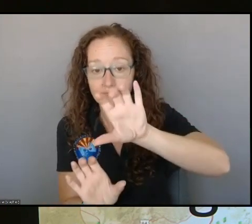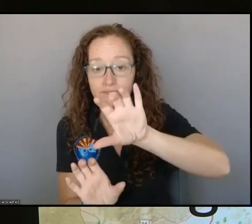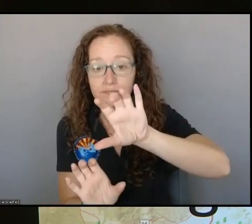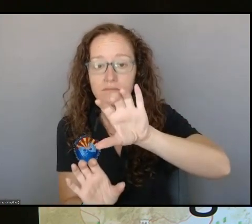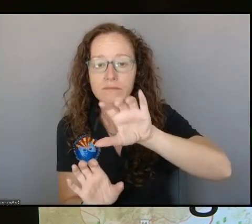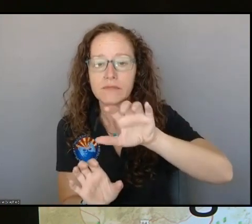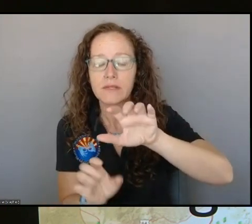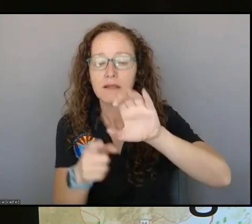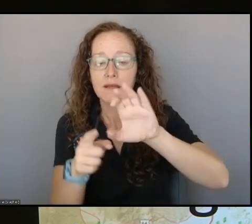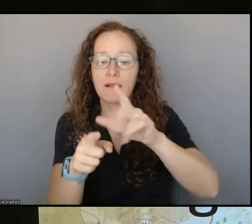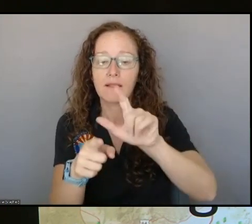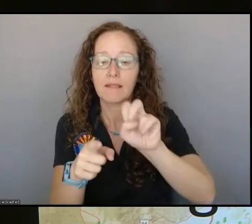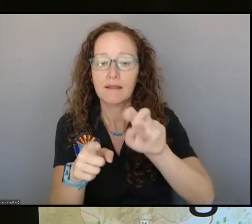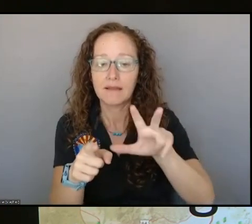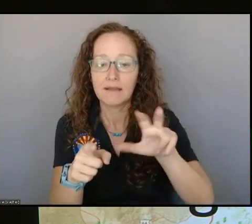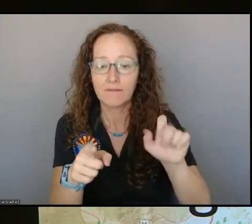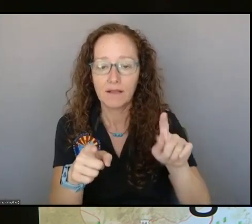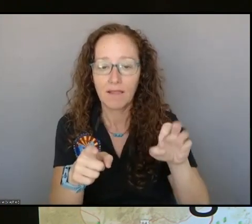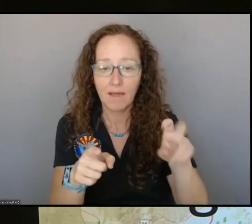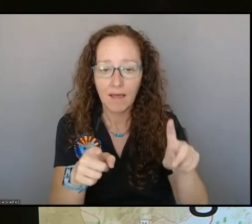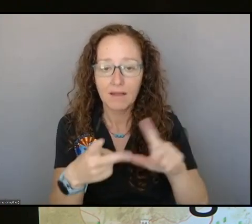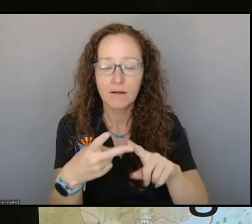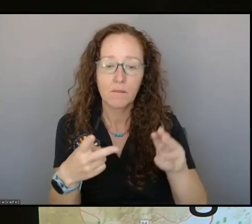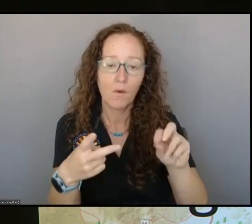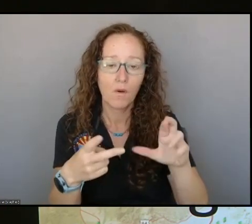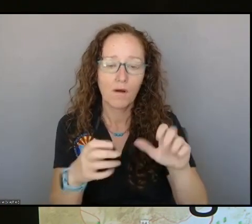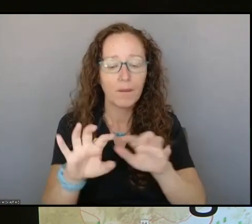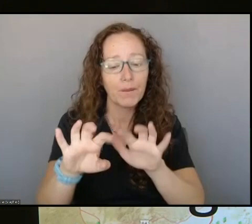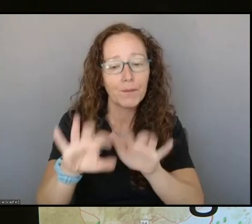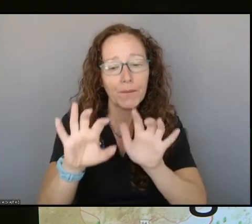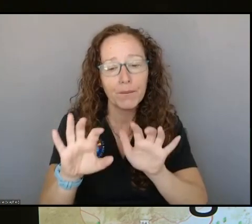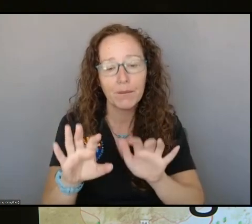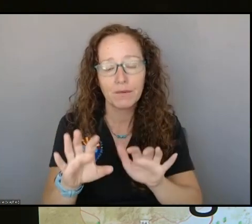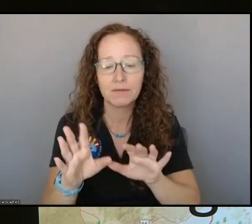Mora areas. This moved through Mora County. Nothing down here